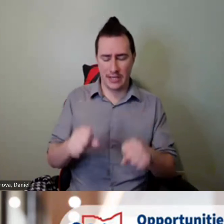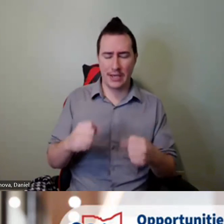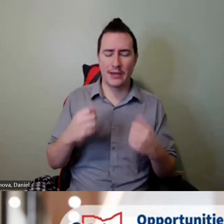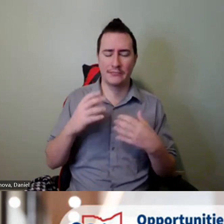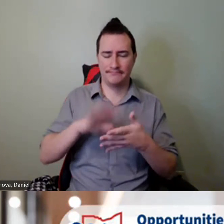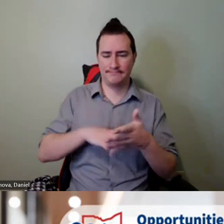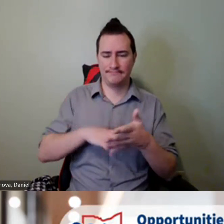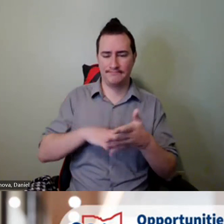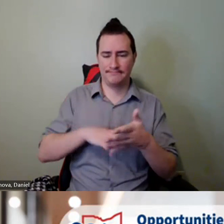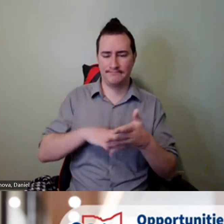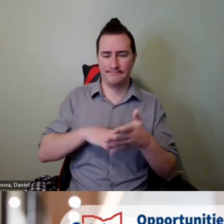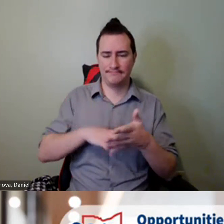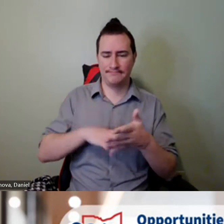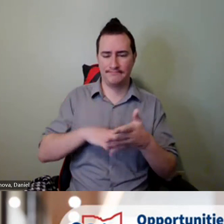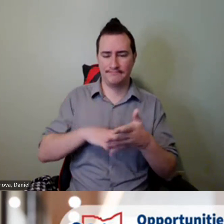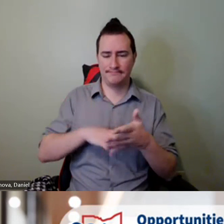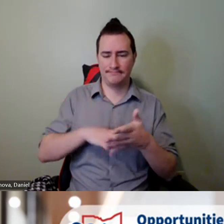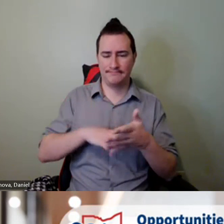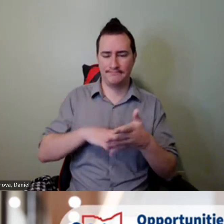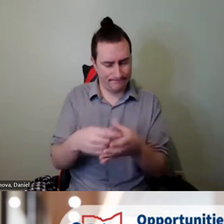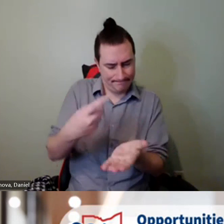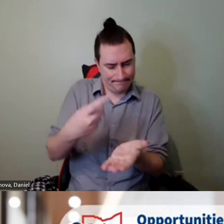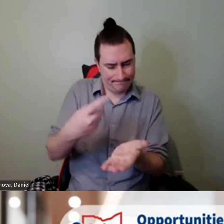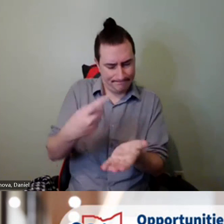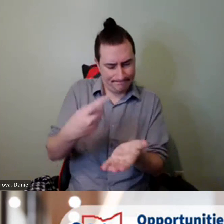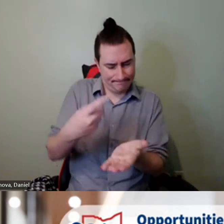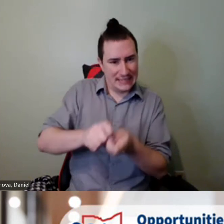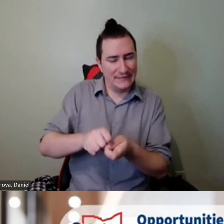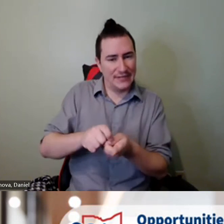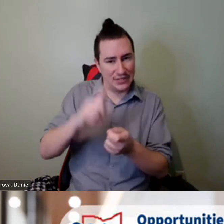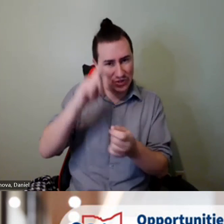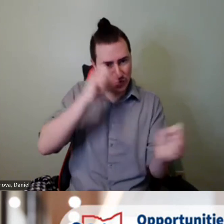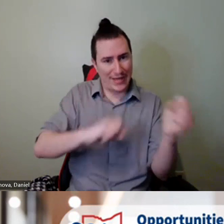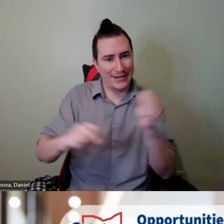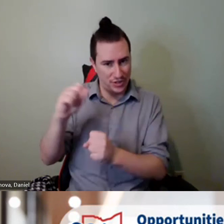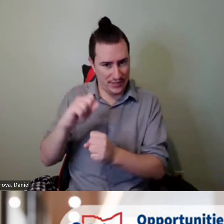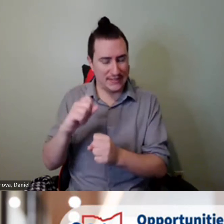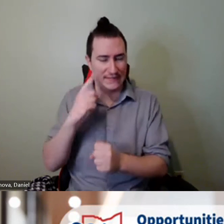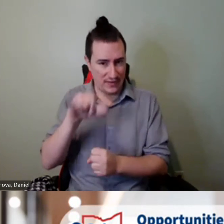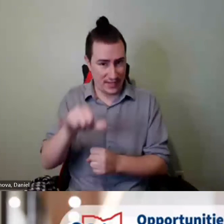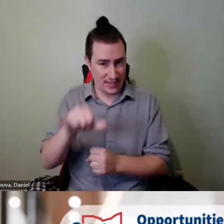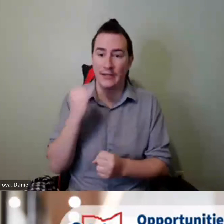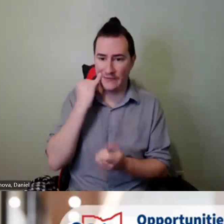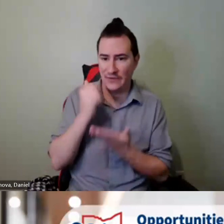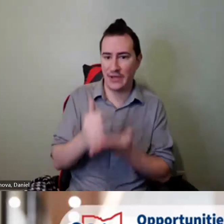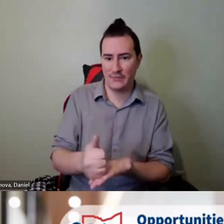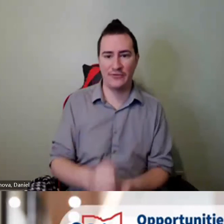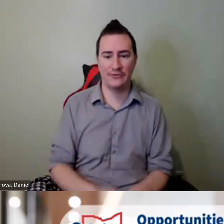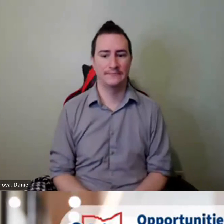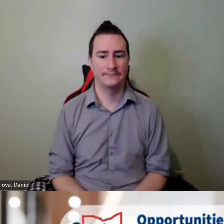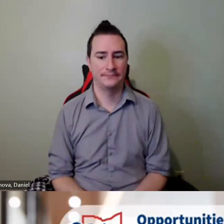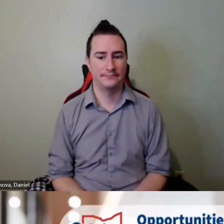or ideas for this unique employer situation, if that would be helpful. Julia: Great. Thank you.